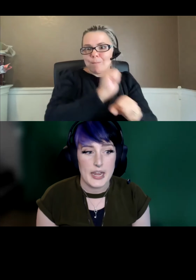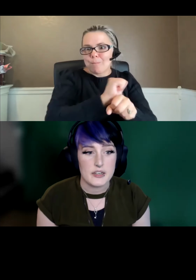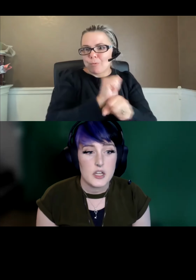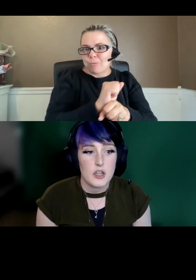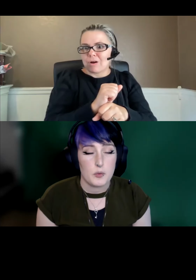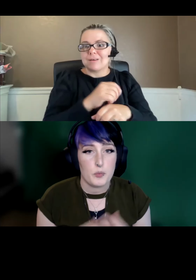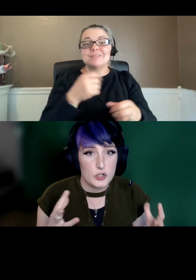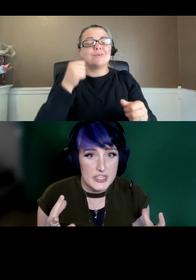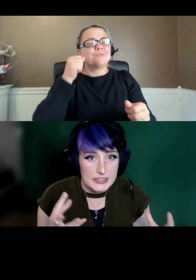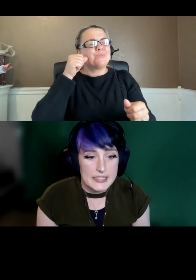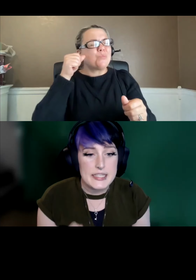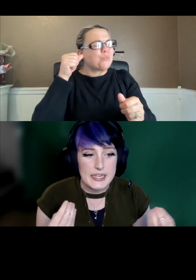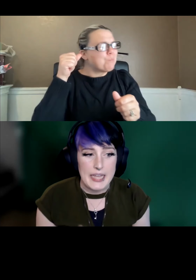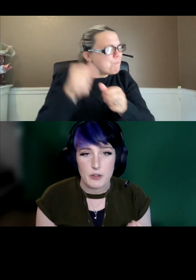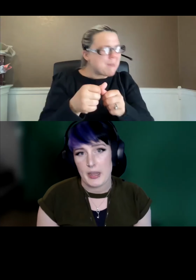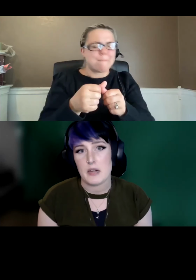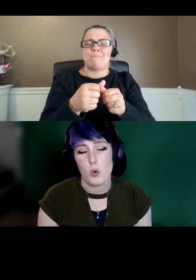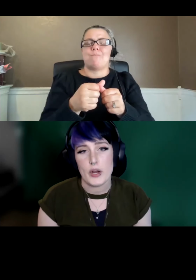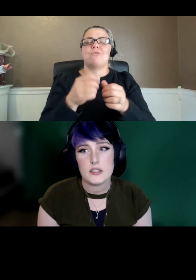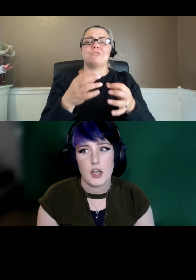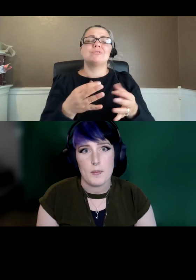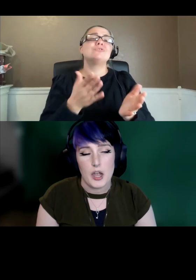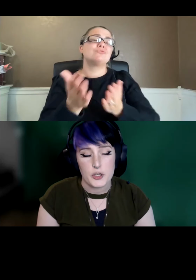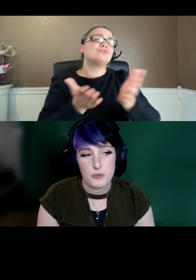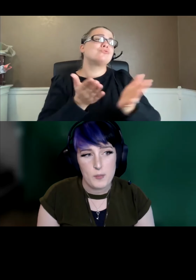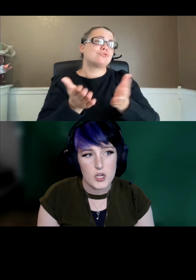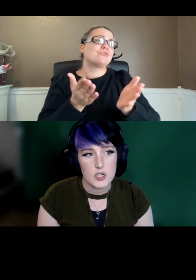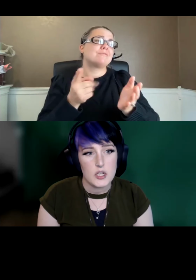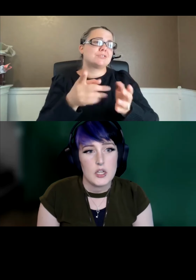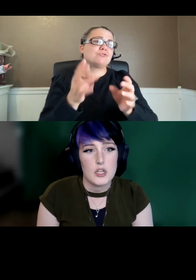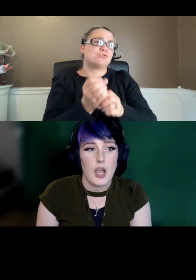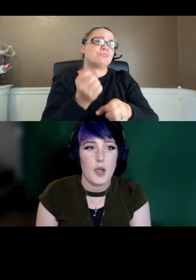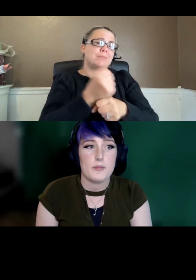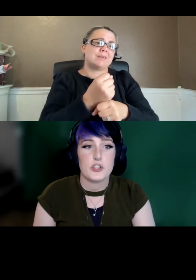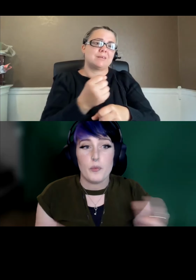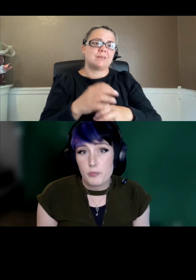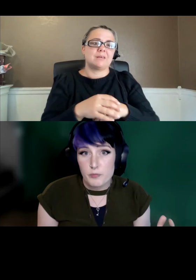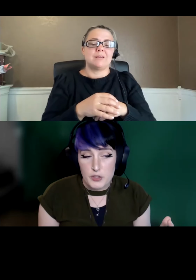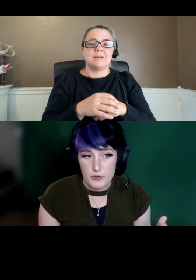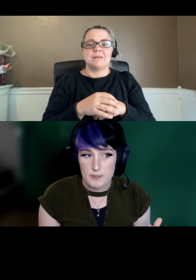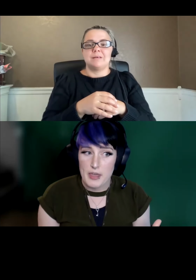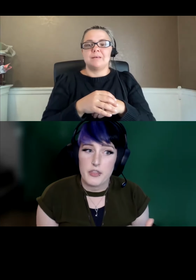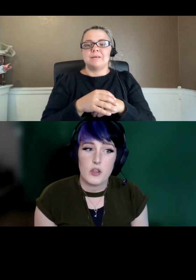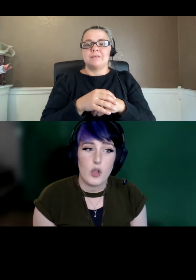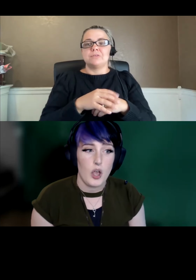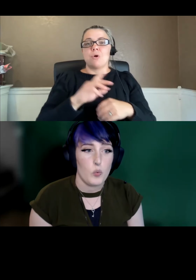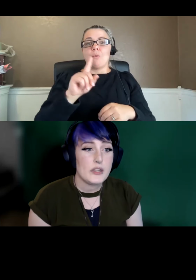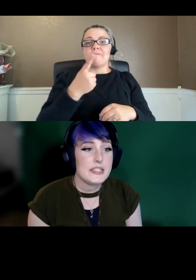and you need to listen and gather pain points on your framework. So, for the first myth, once